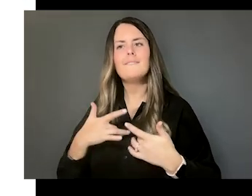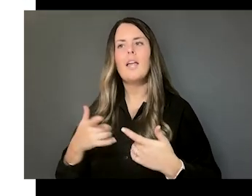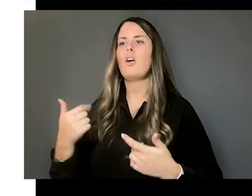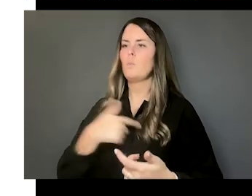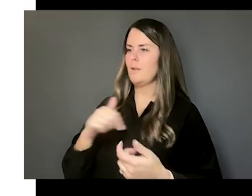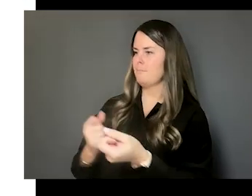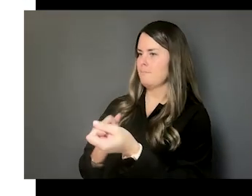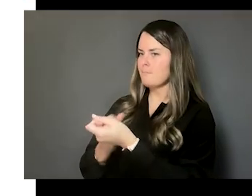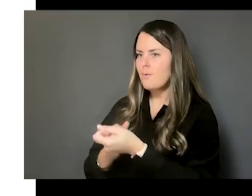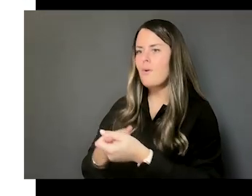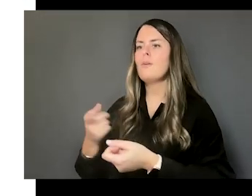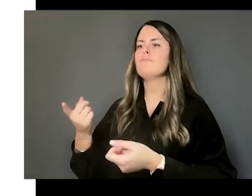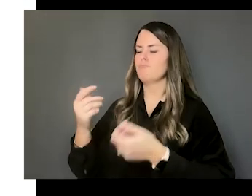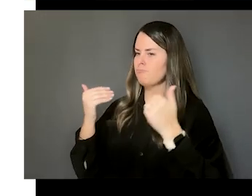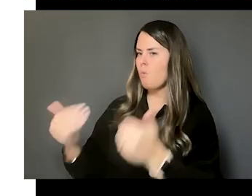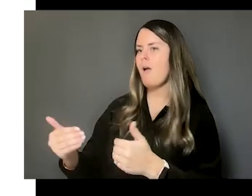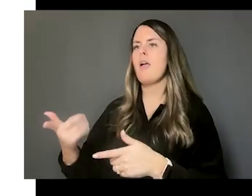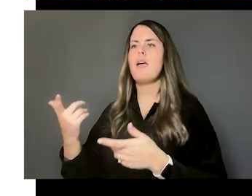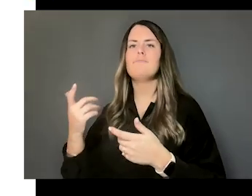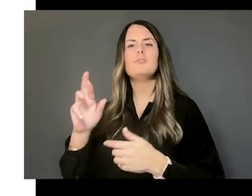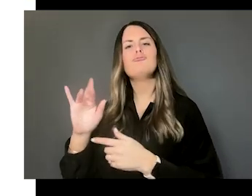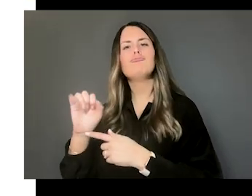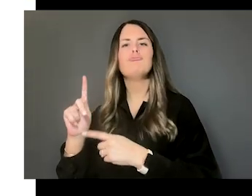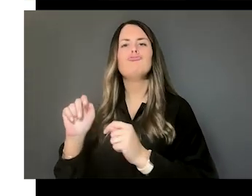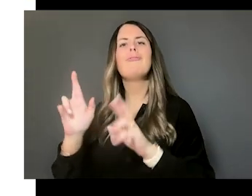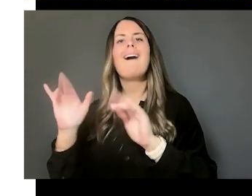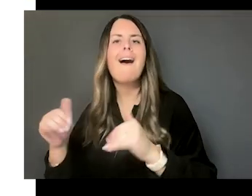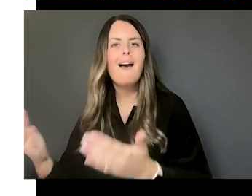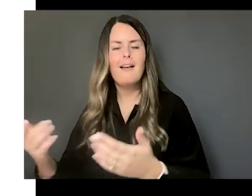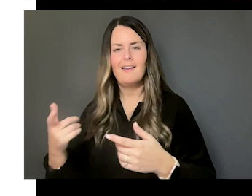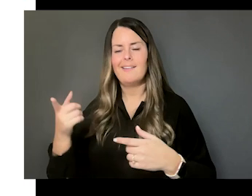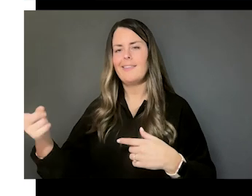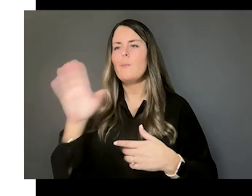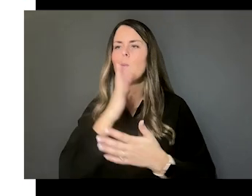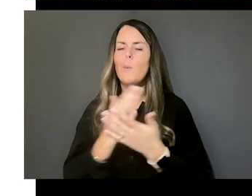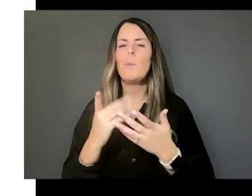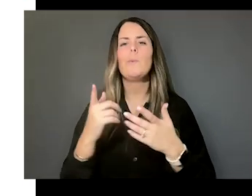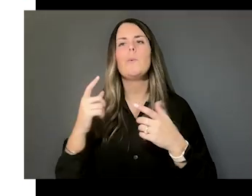and they're going through a cycle of, I'm going to plan it out, we're going to plan it together.